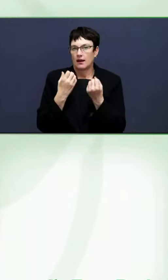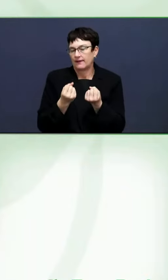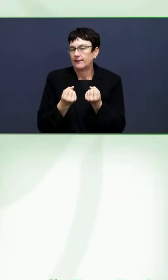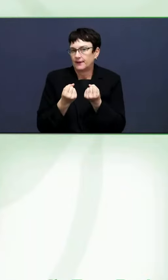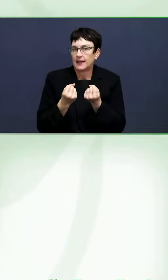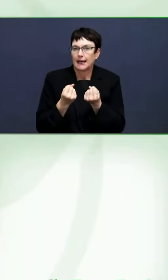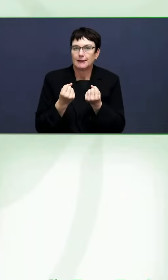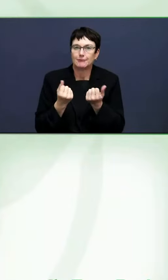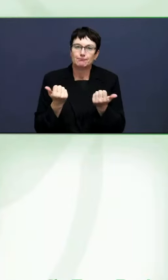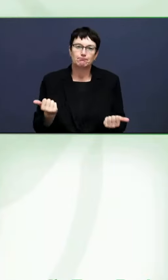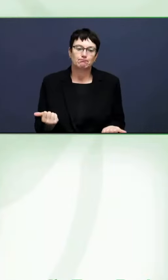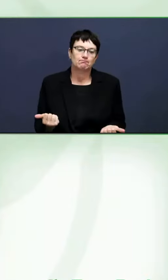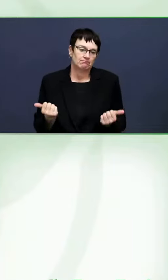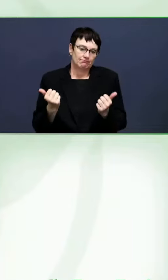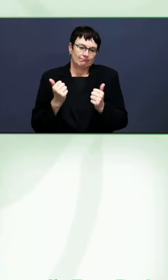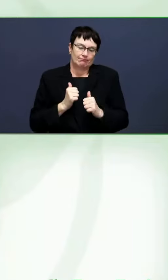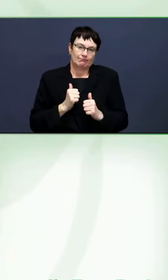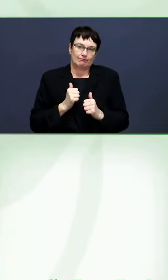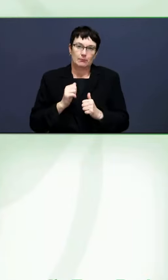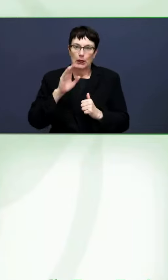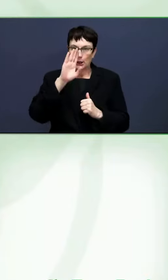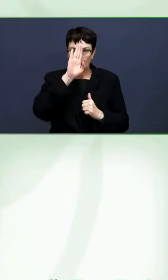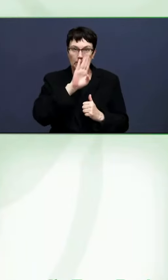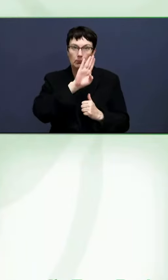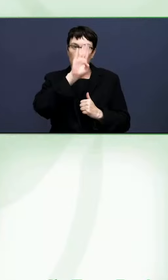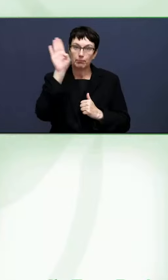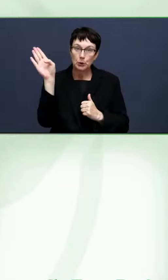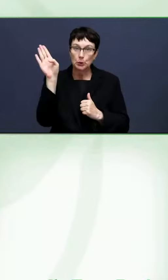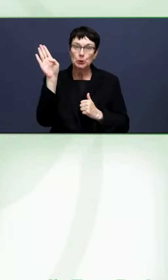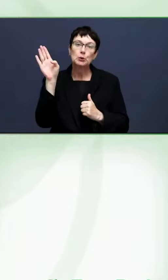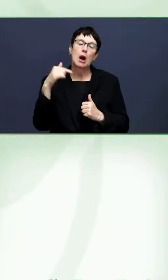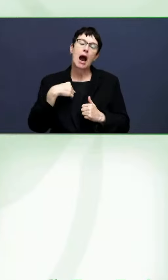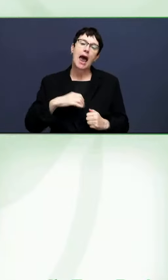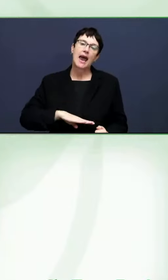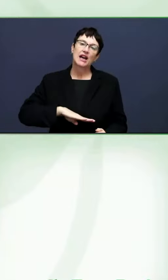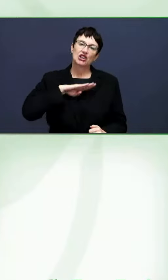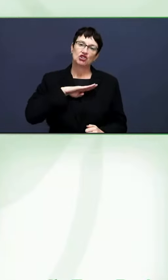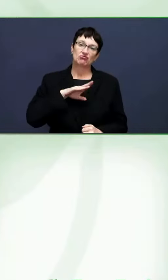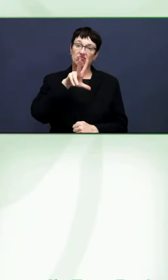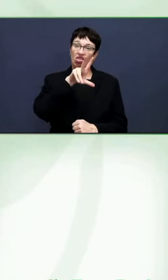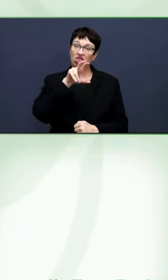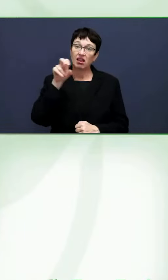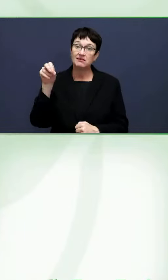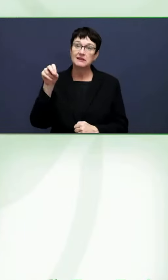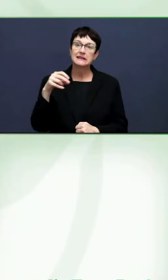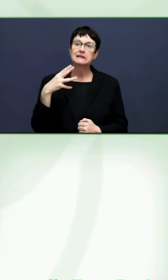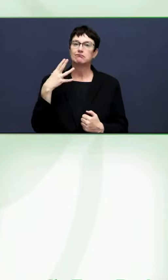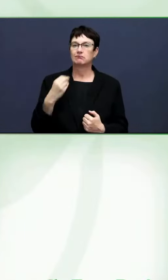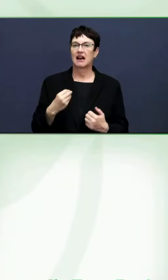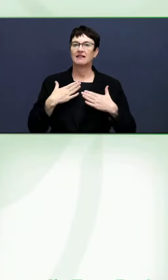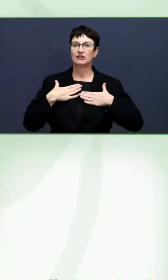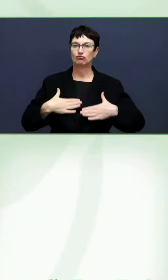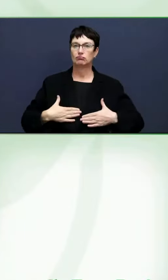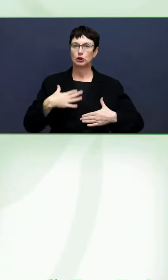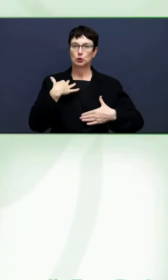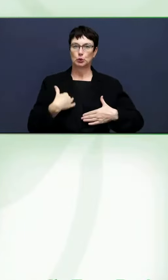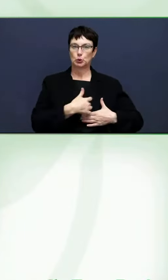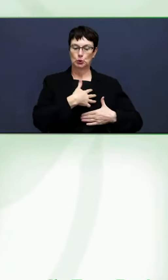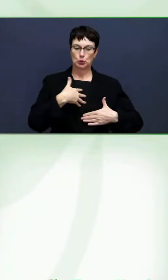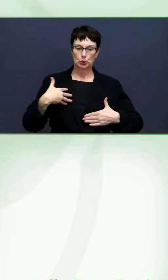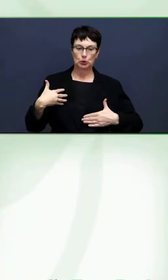I am a powered wheelchair user.